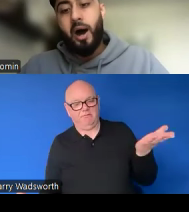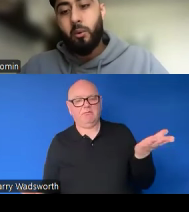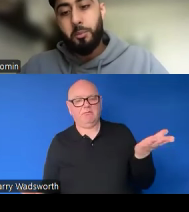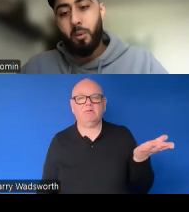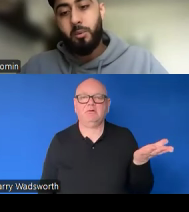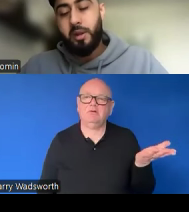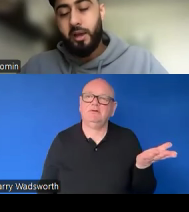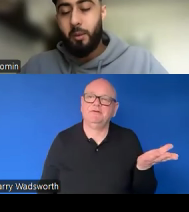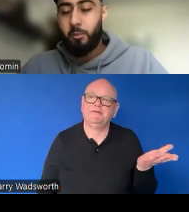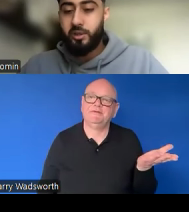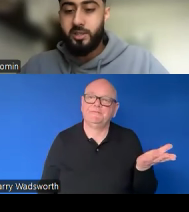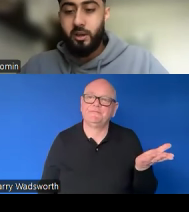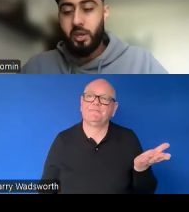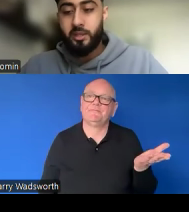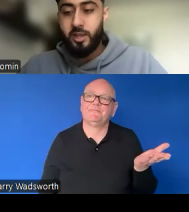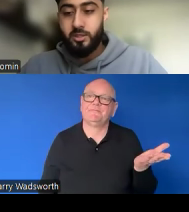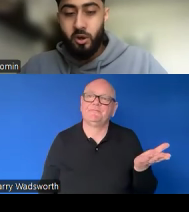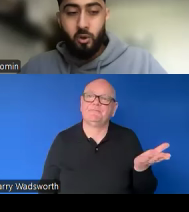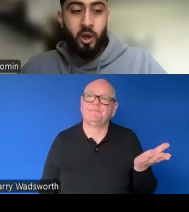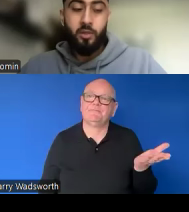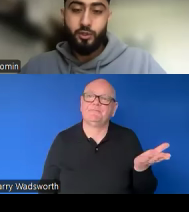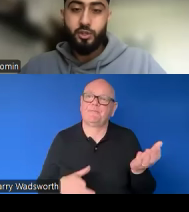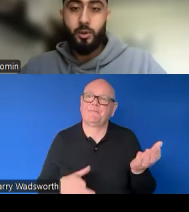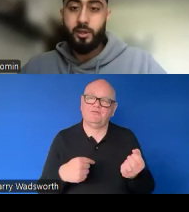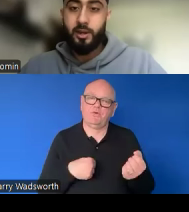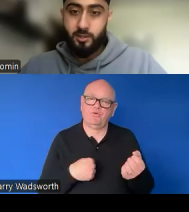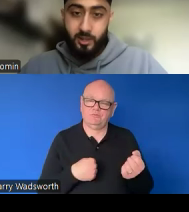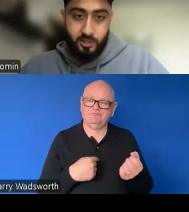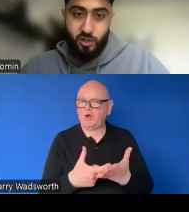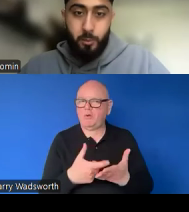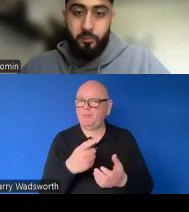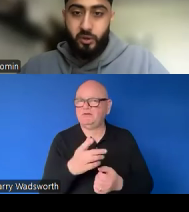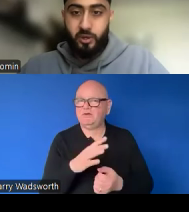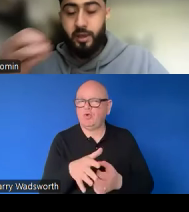I would probably at that point say, "Okay, it's not worth us doing, let's stop okay."